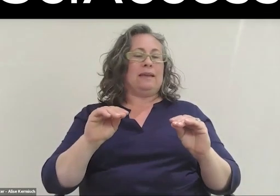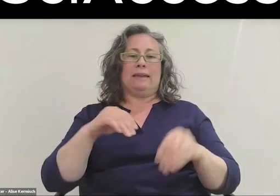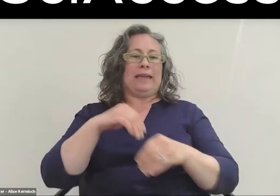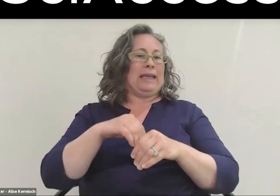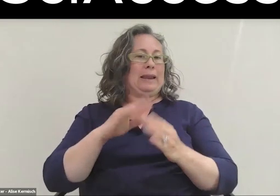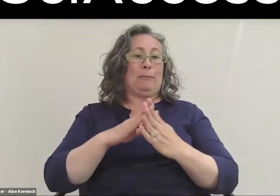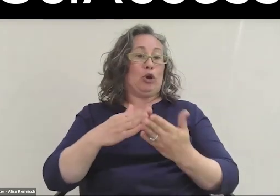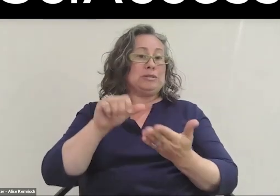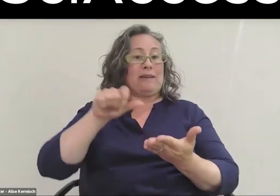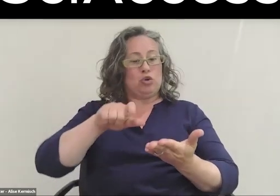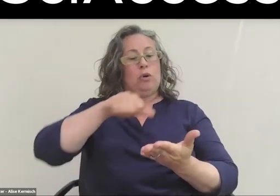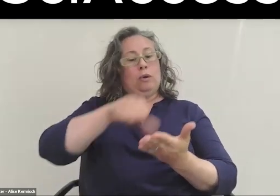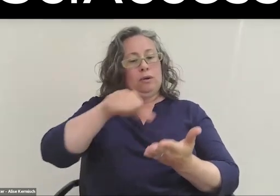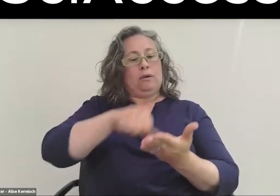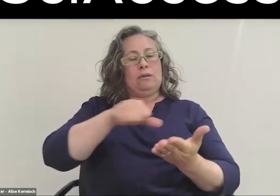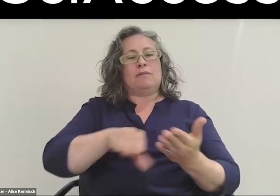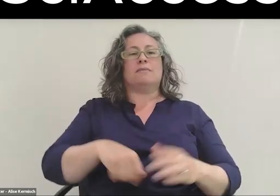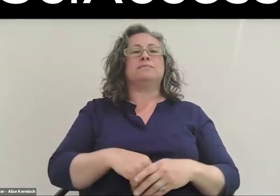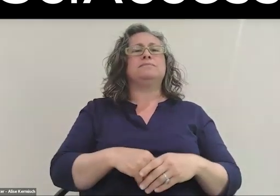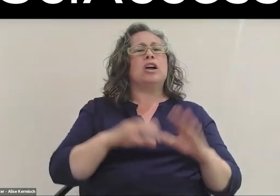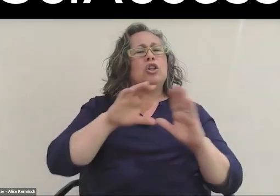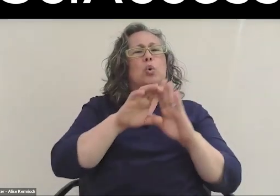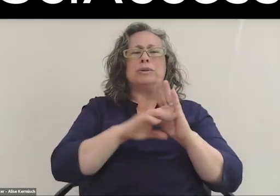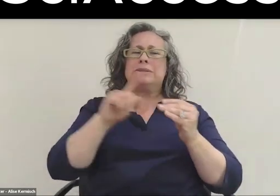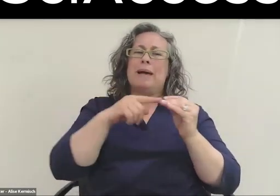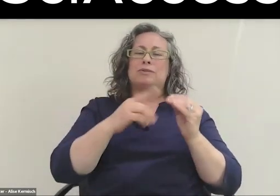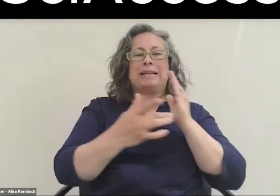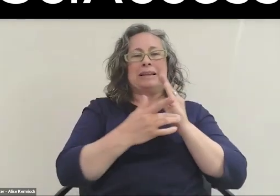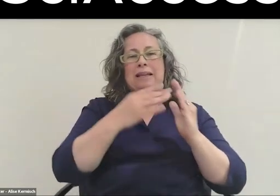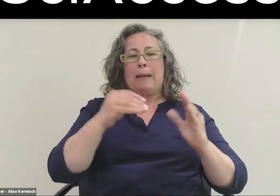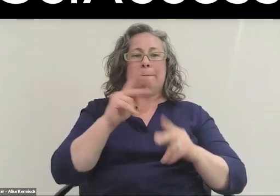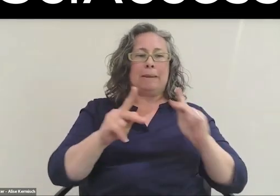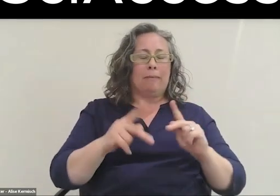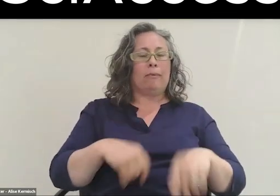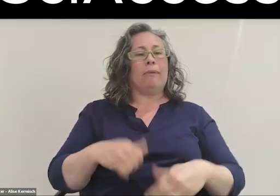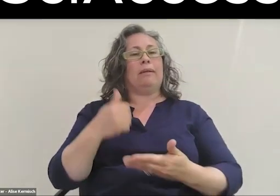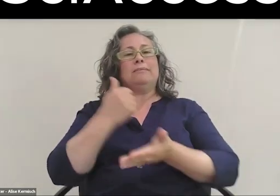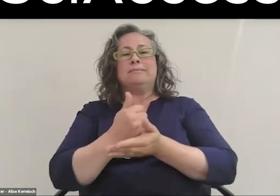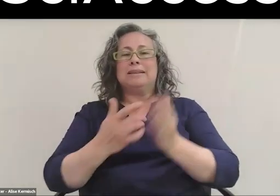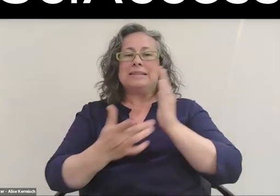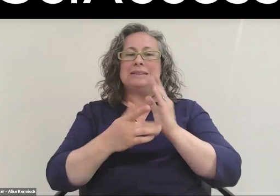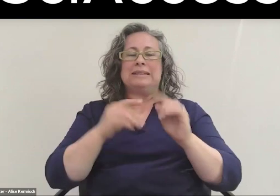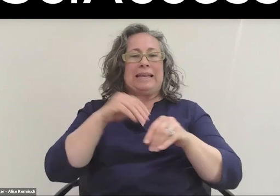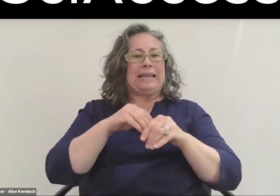The course is about technology and people and assistive technology in many forms.